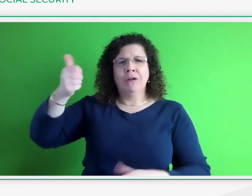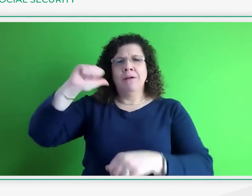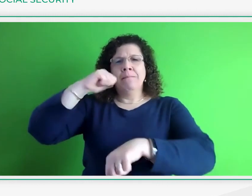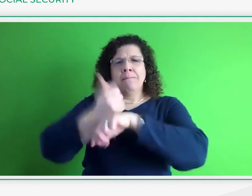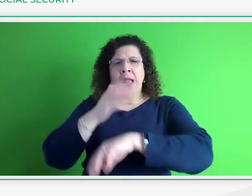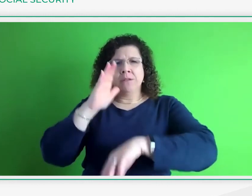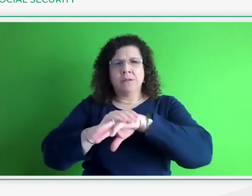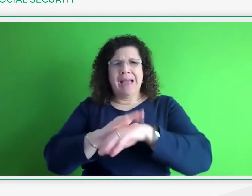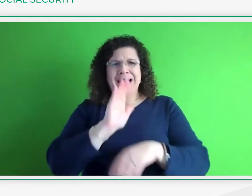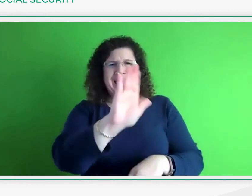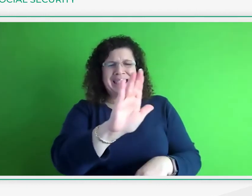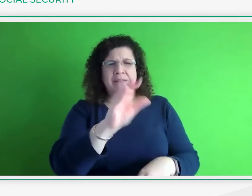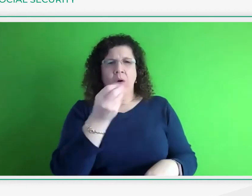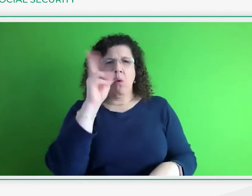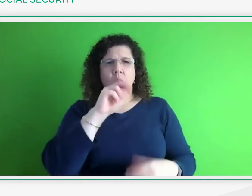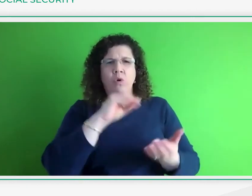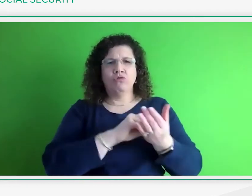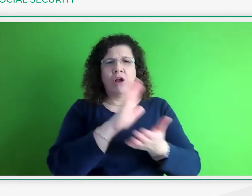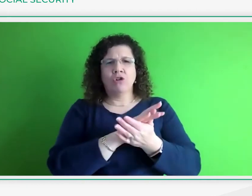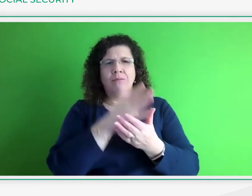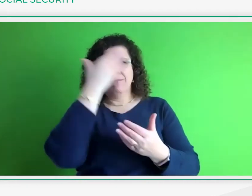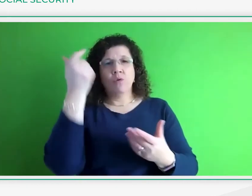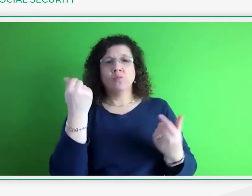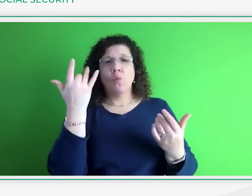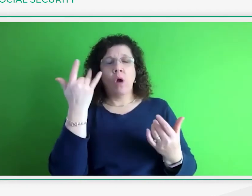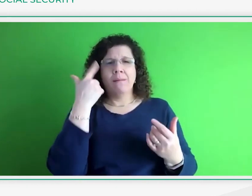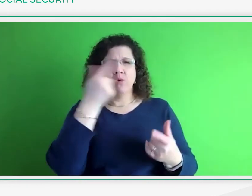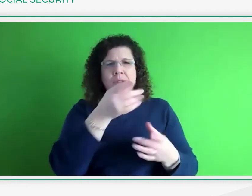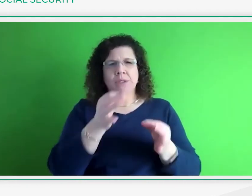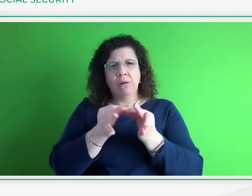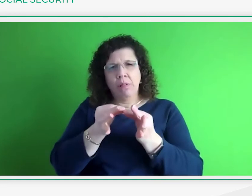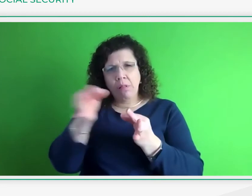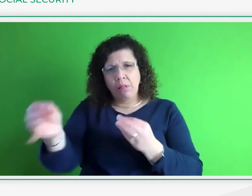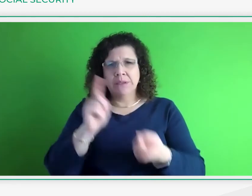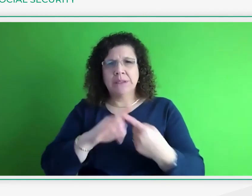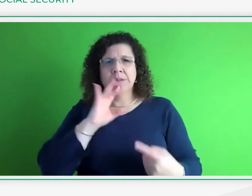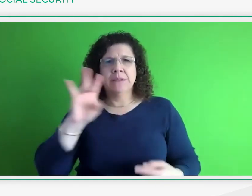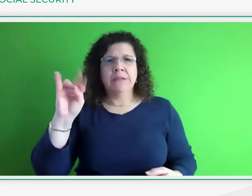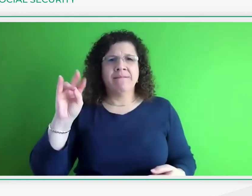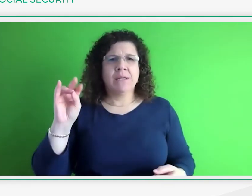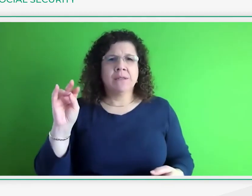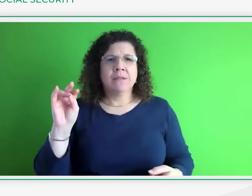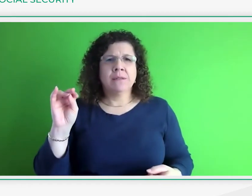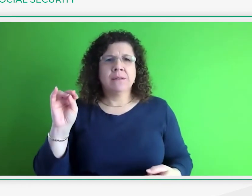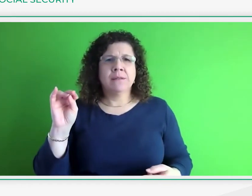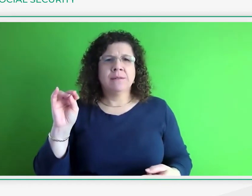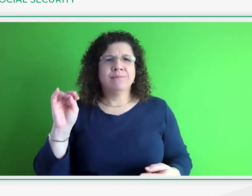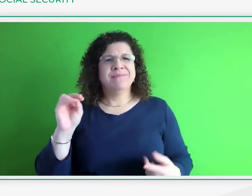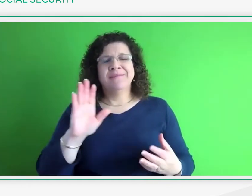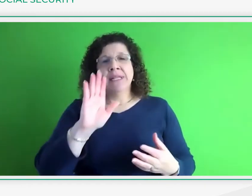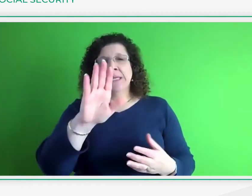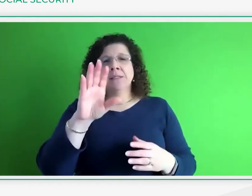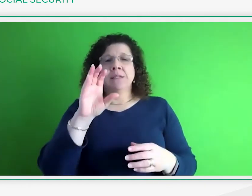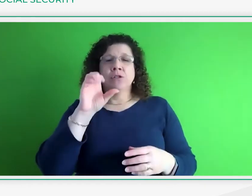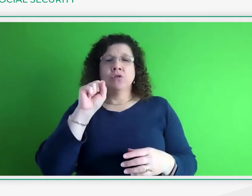draw a larger income based on his own record because he delayed until the age of 70.